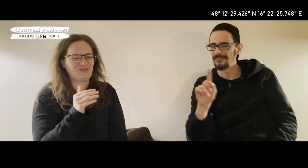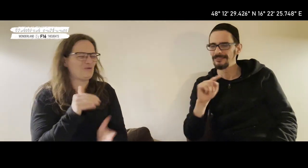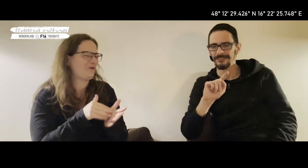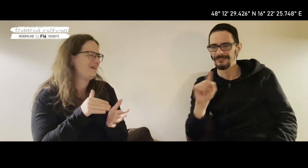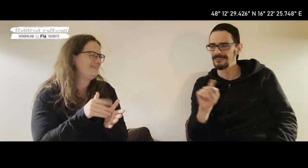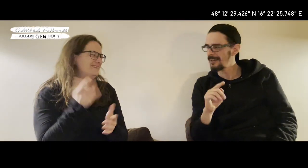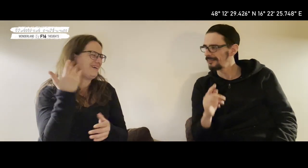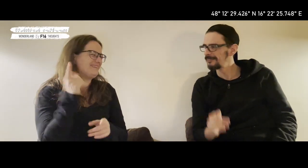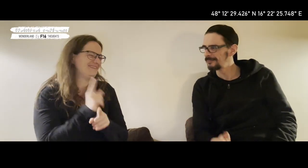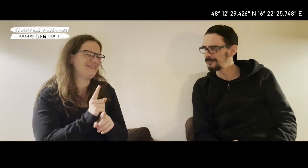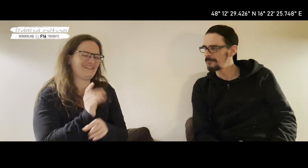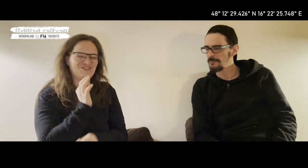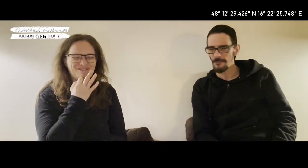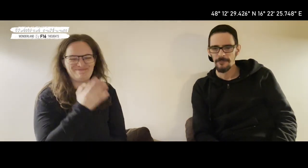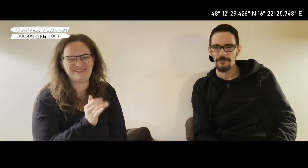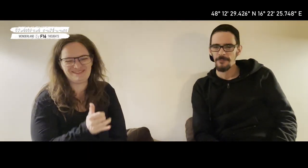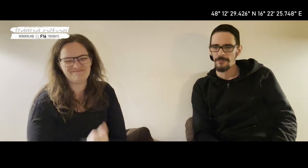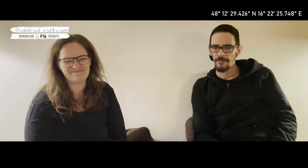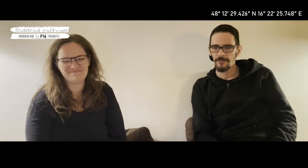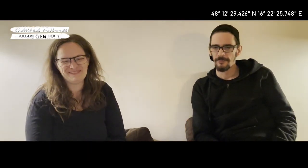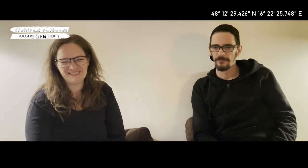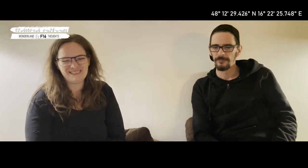That's right, it was a completely different zeitgeist.